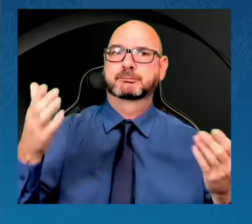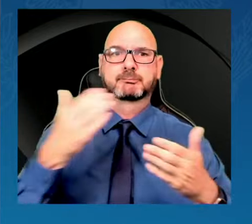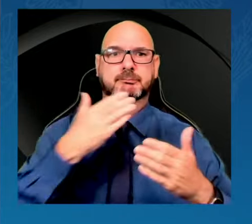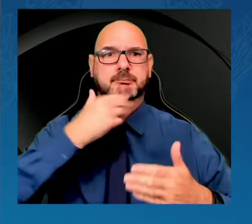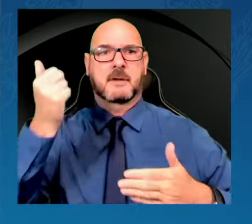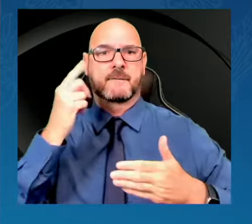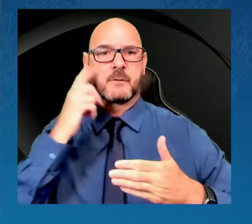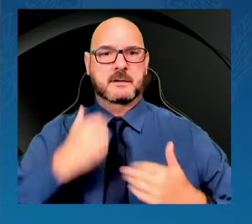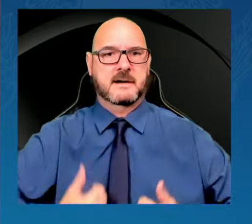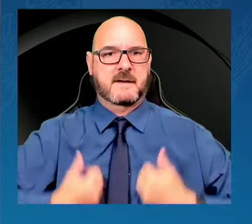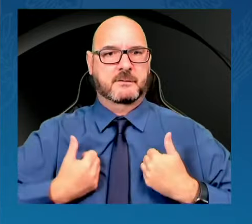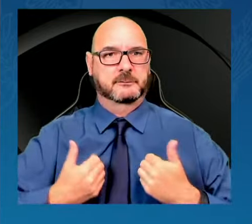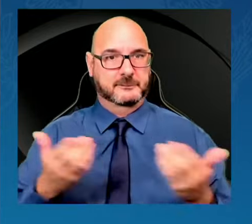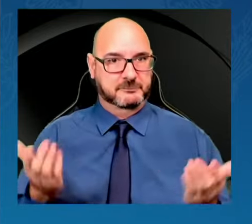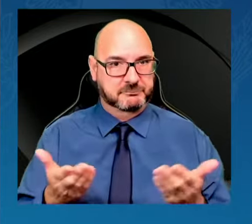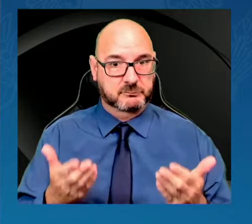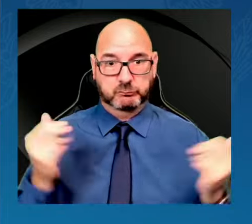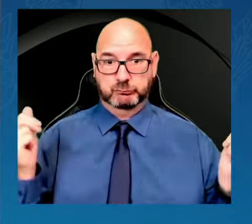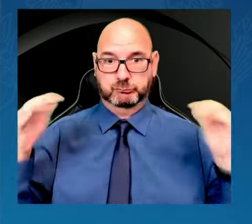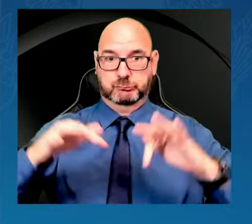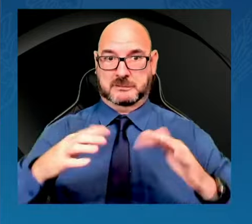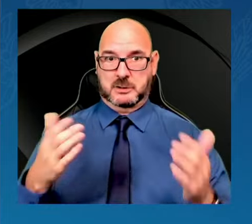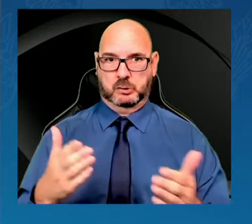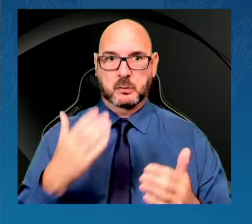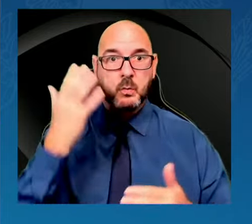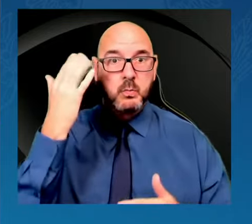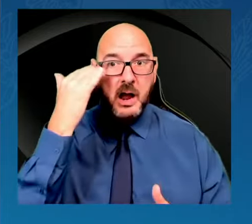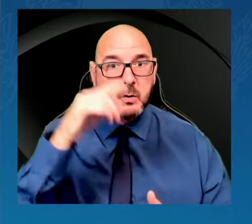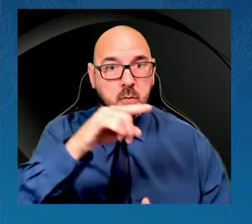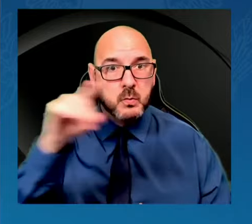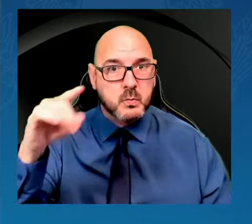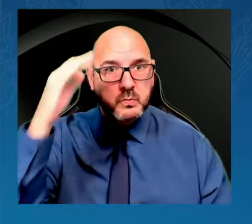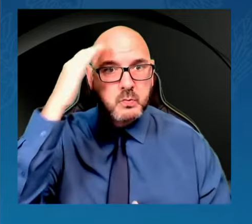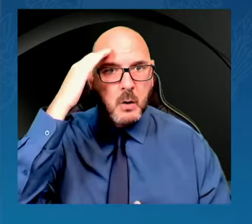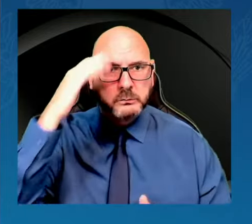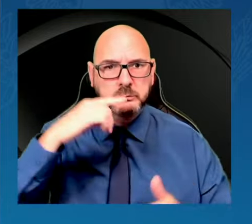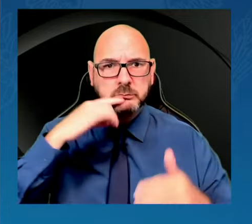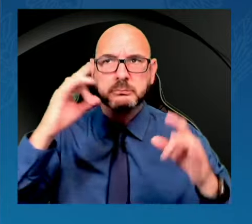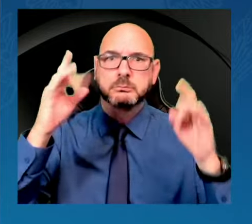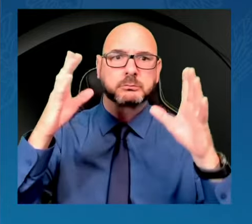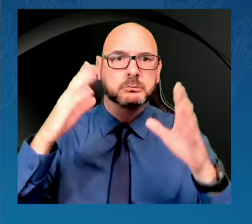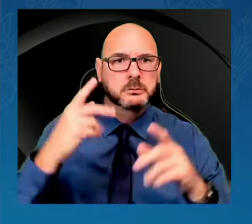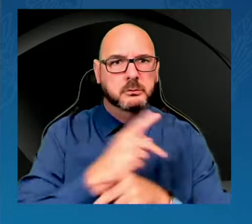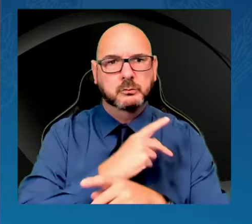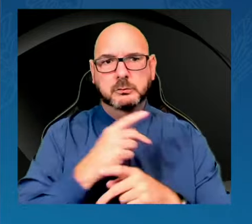that the most urgent threat that our face -- that our state faces to enjoying the Colorado way of life